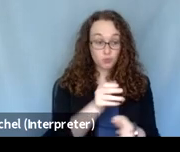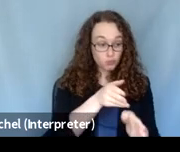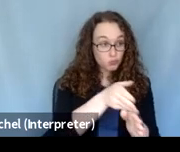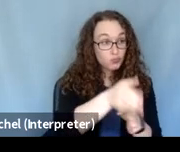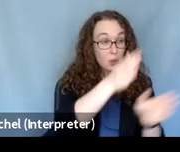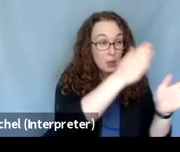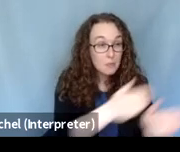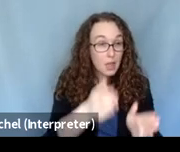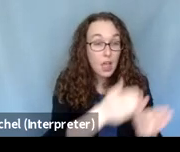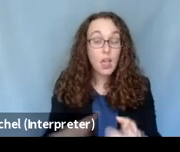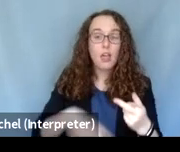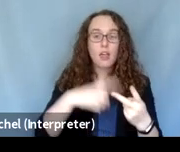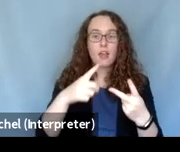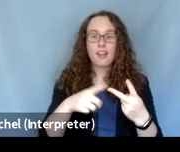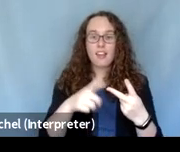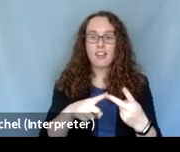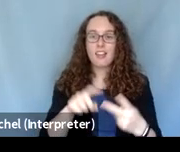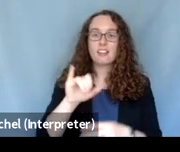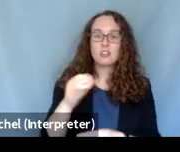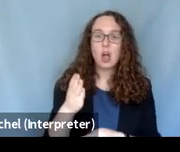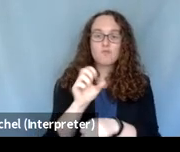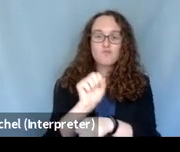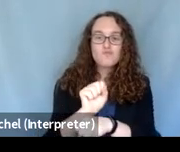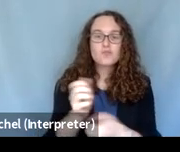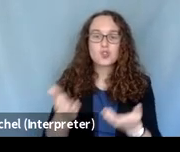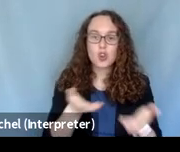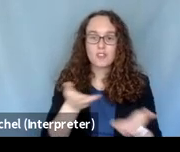to students at Fresno City College. We also offer